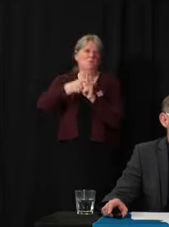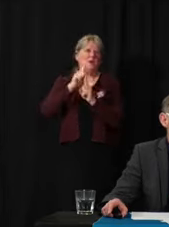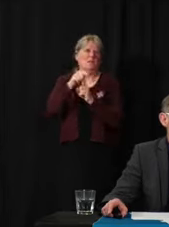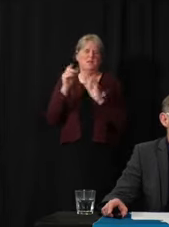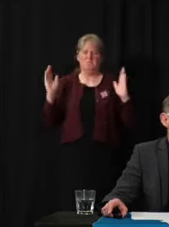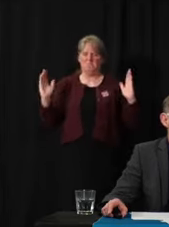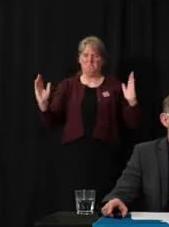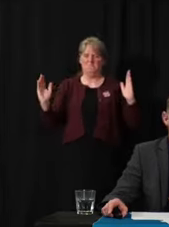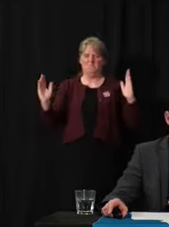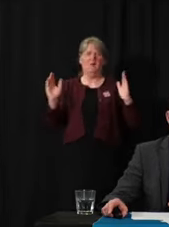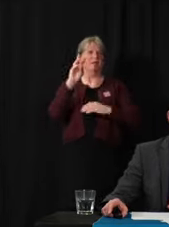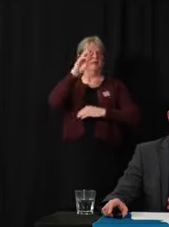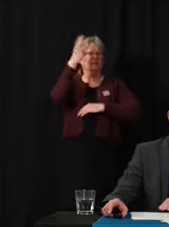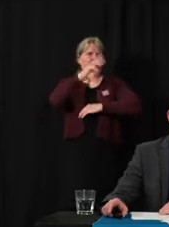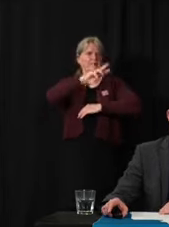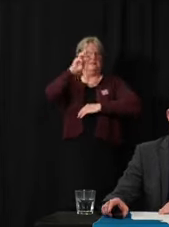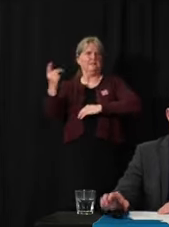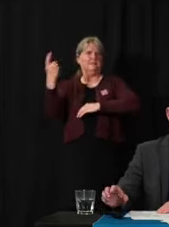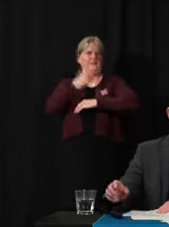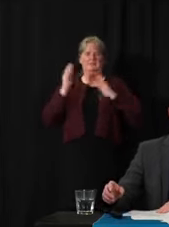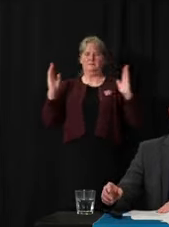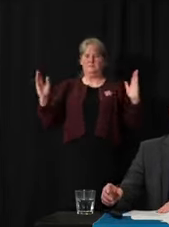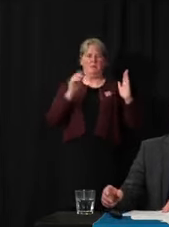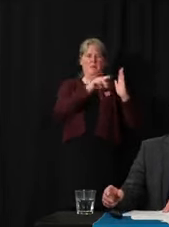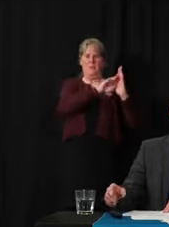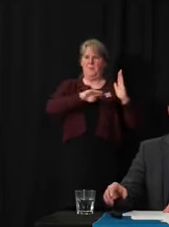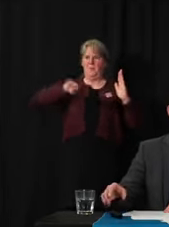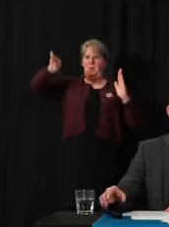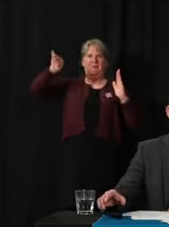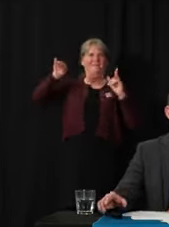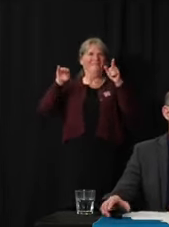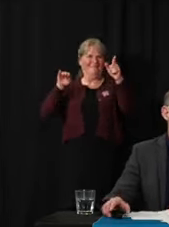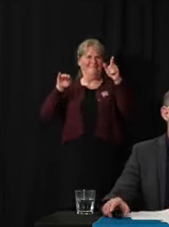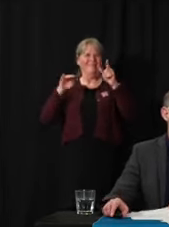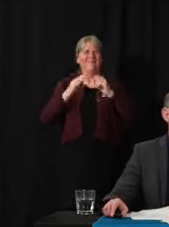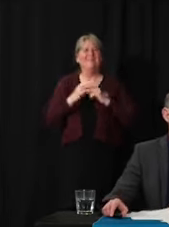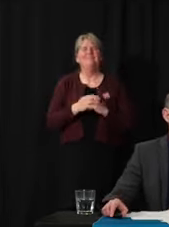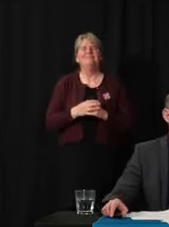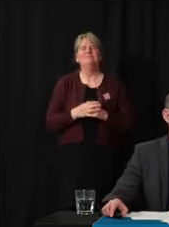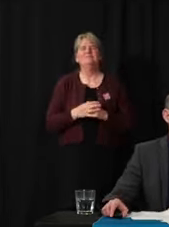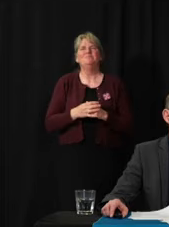look in mid-May. Or approximately 2 months later. So that shows an accumulated